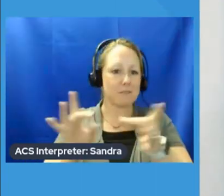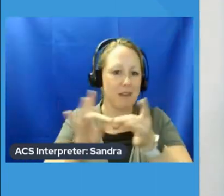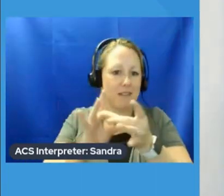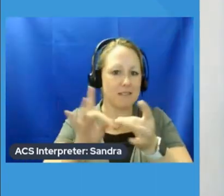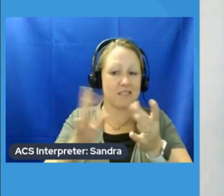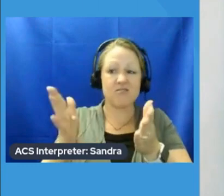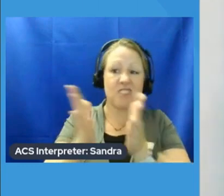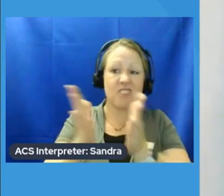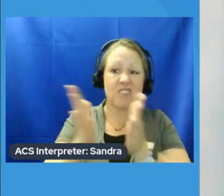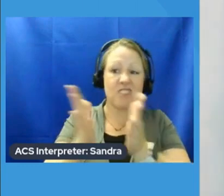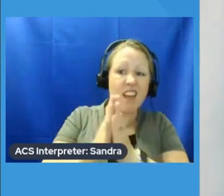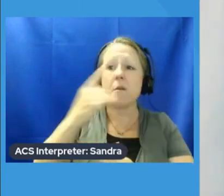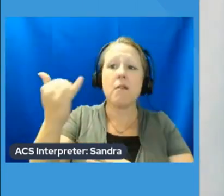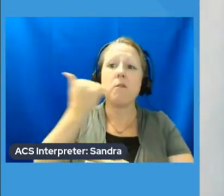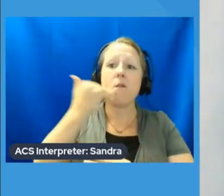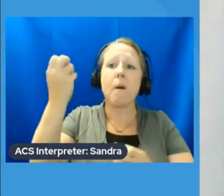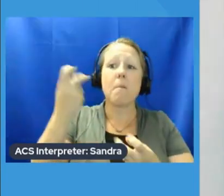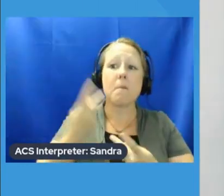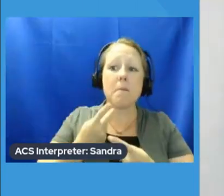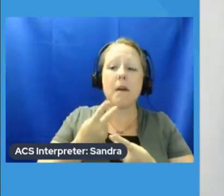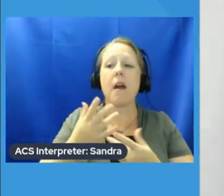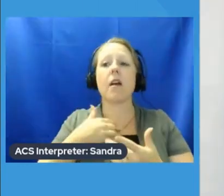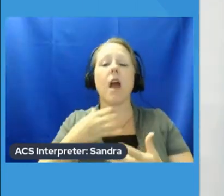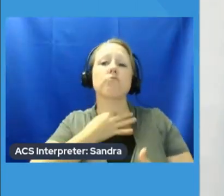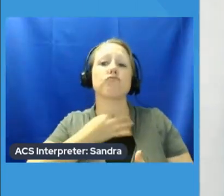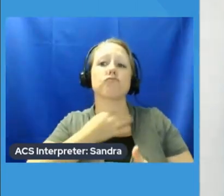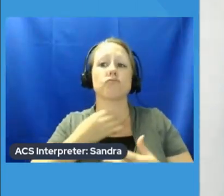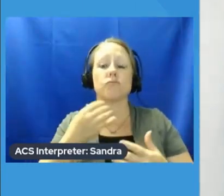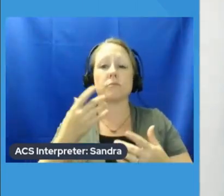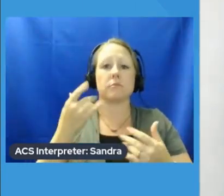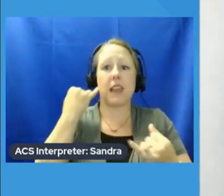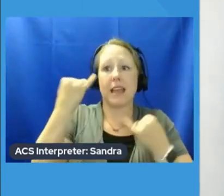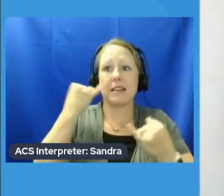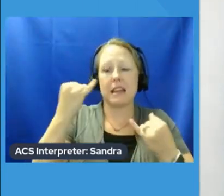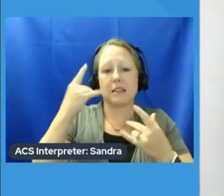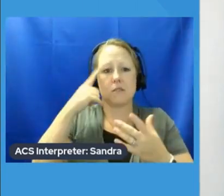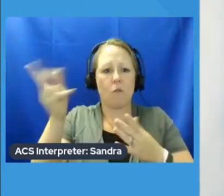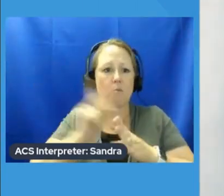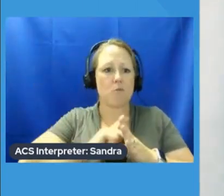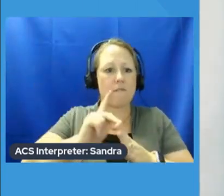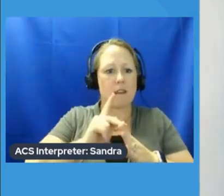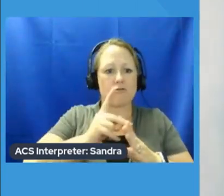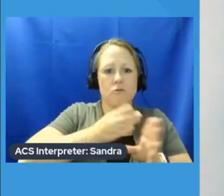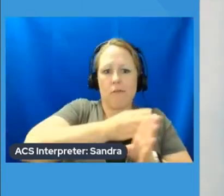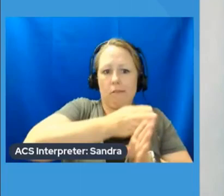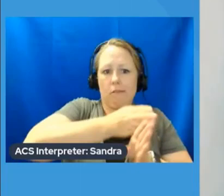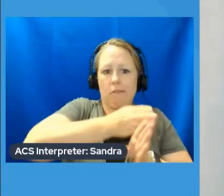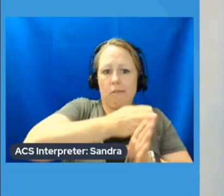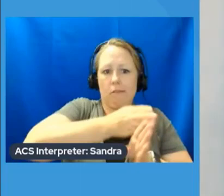for professional opportunities for someone like me. The nerve, right? He called me right back.